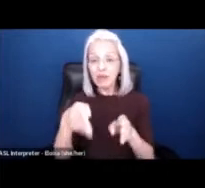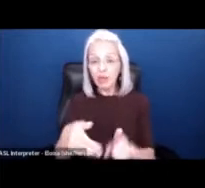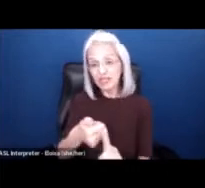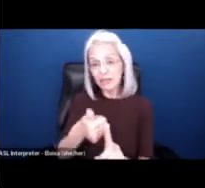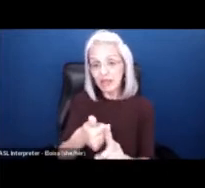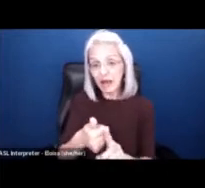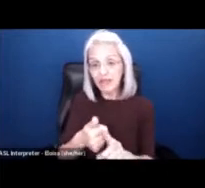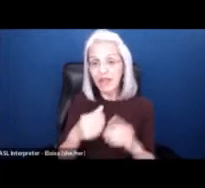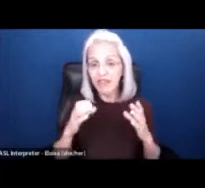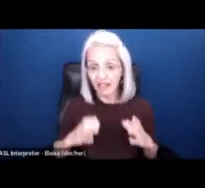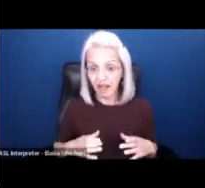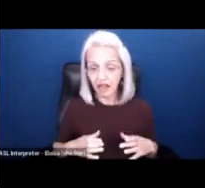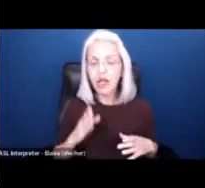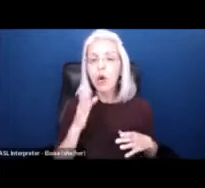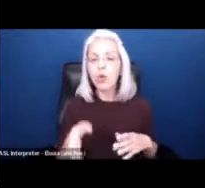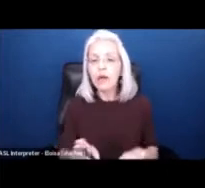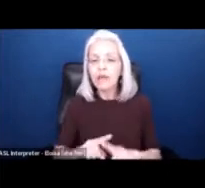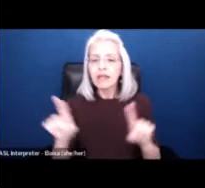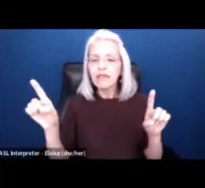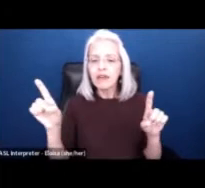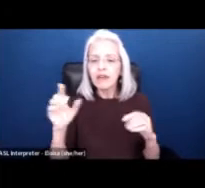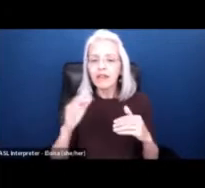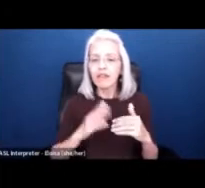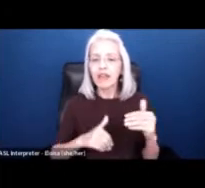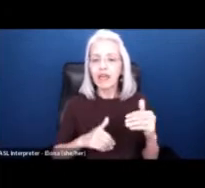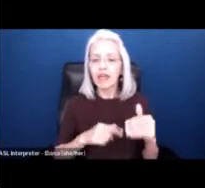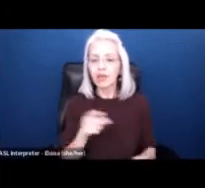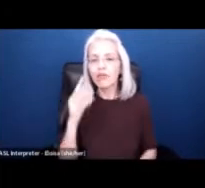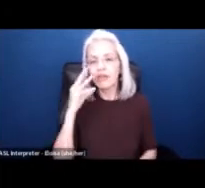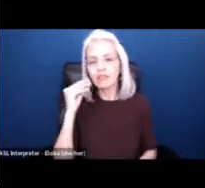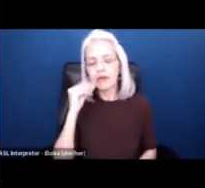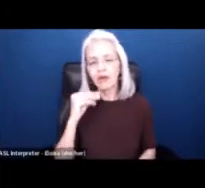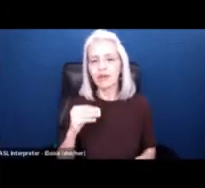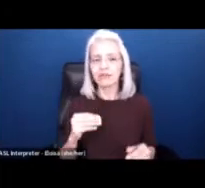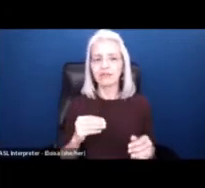to be different from what the treatment with patients who don't have brain injury is like.